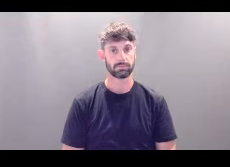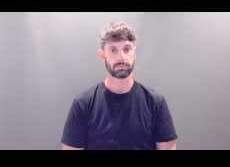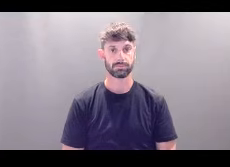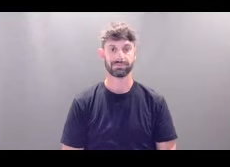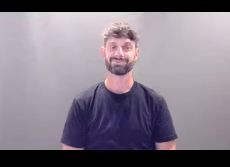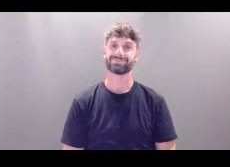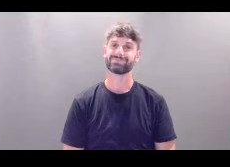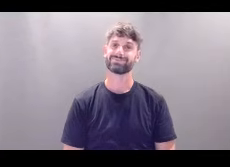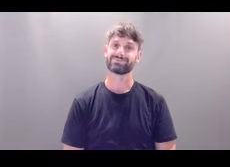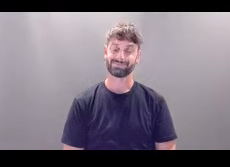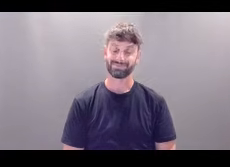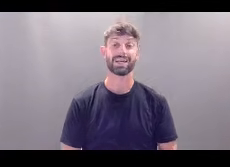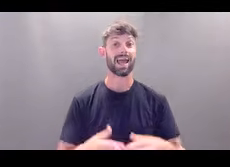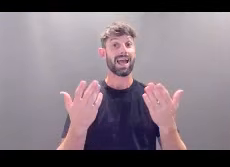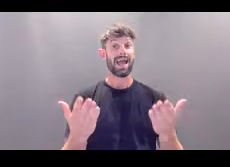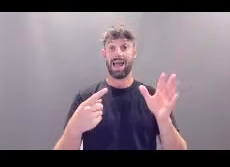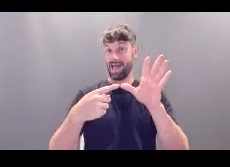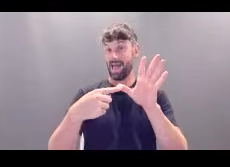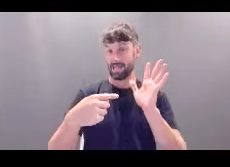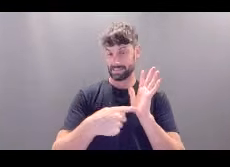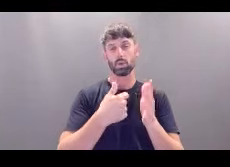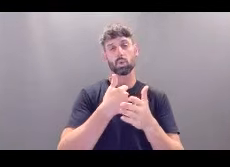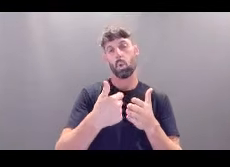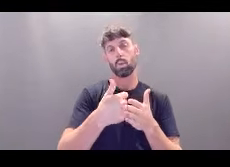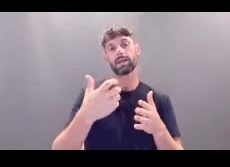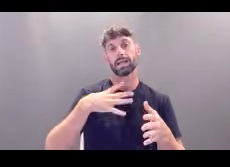AT usually requires regular maintenance and care to